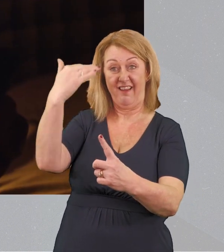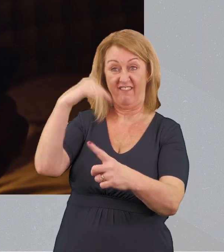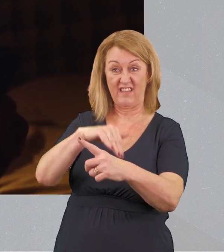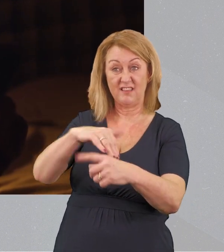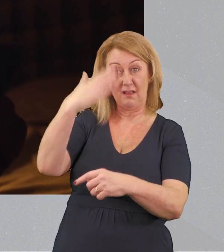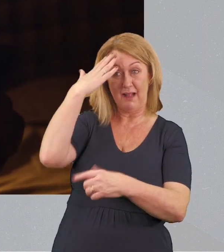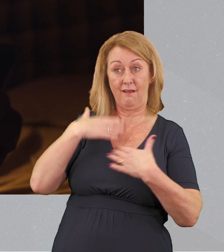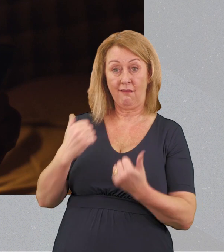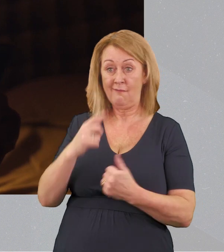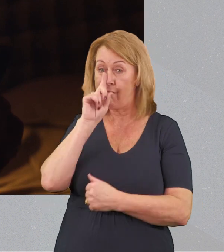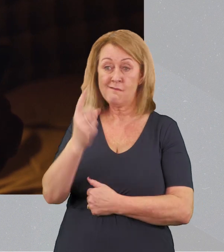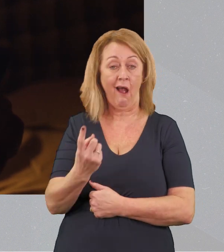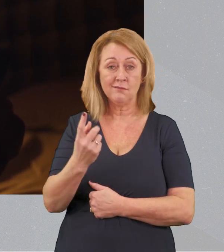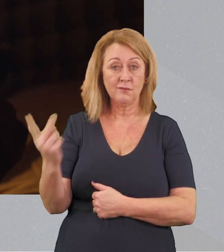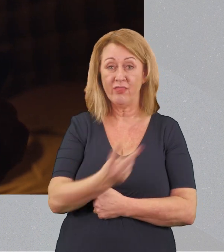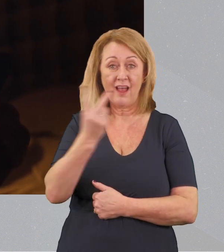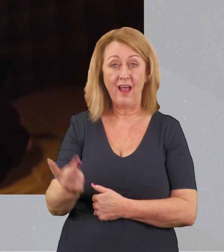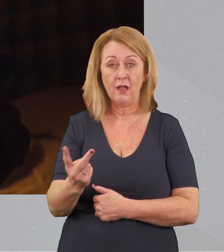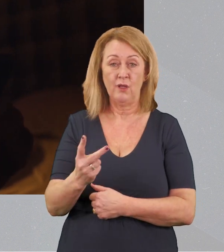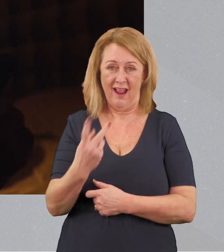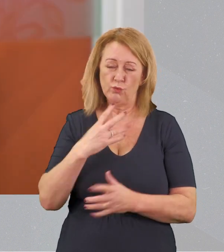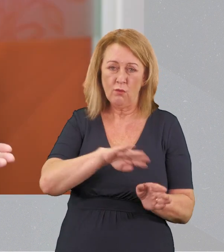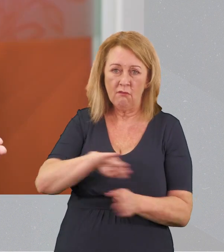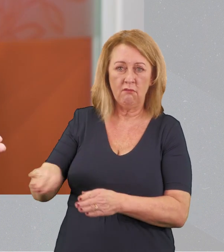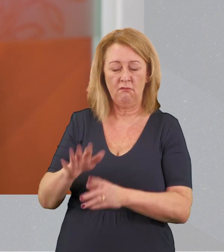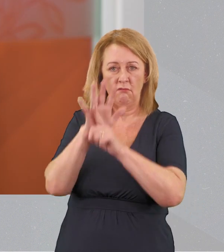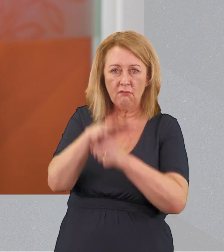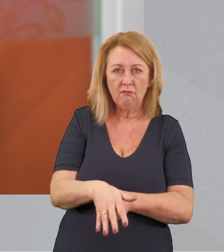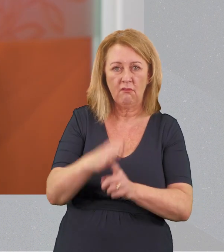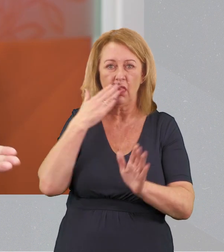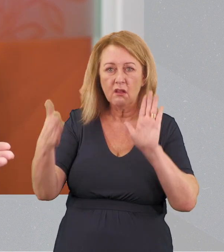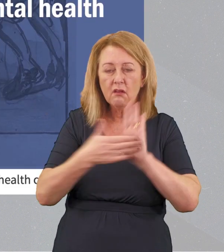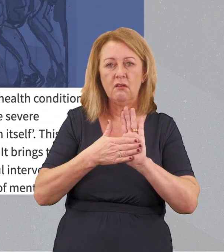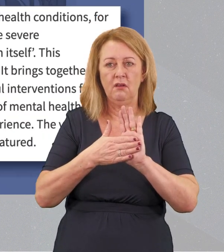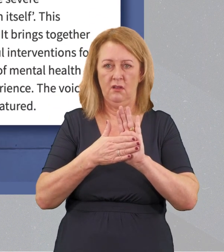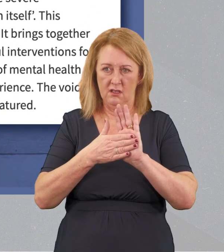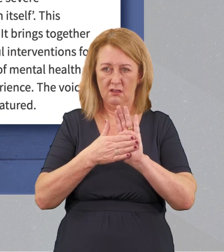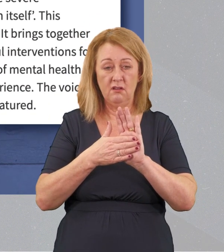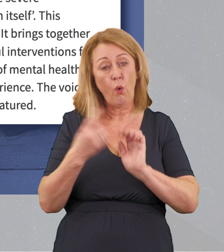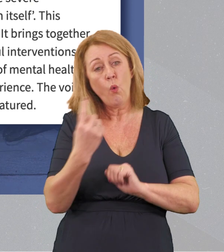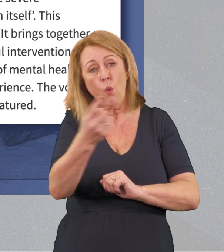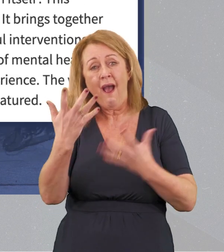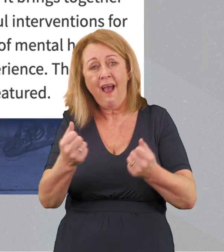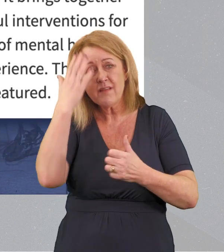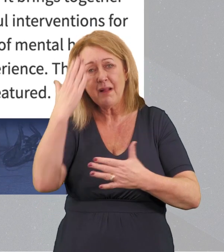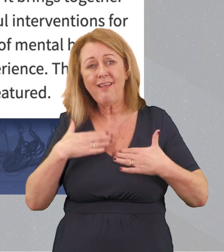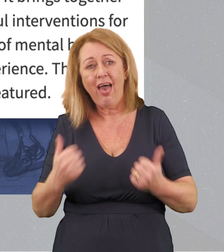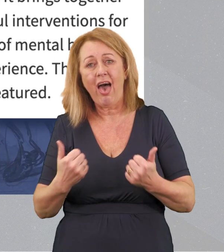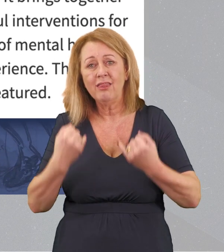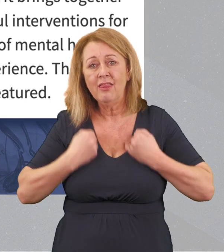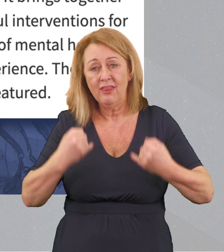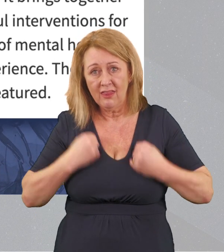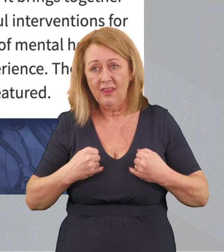We can't deal with mental health without resolving the stigma and discrimination against people living with mental health conditions.